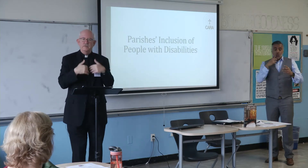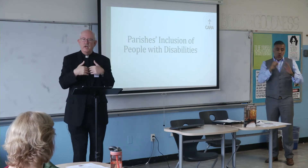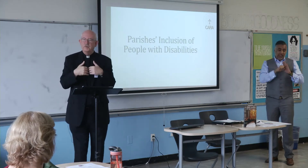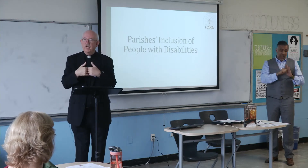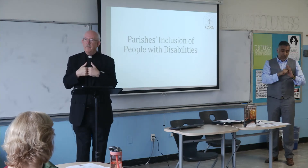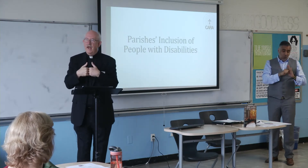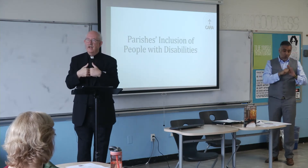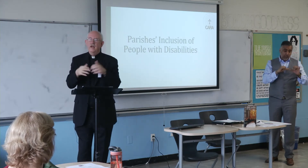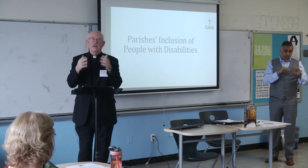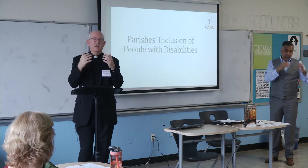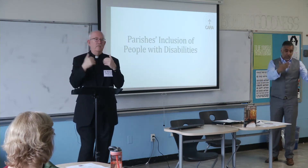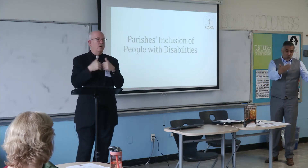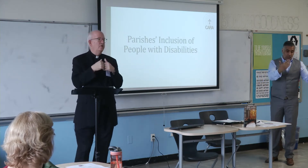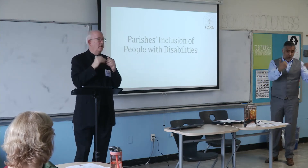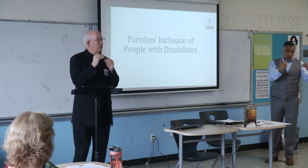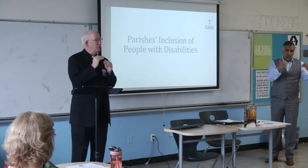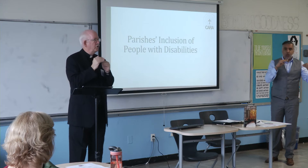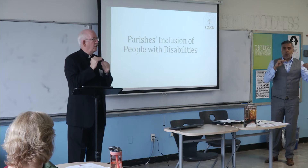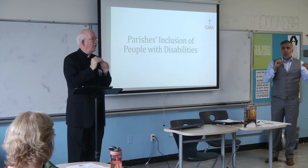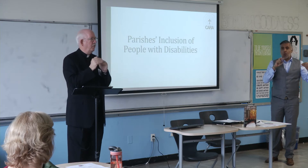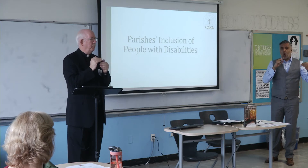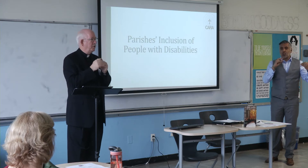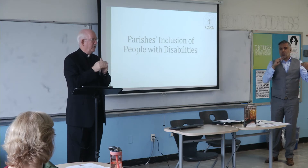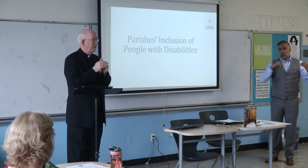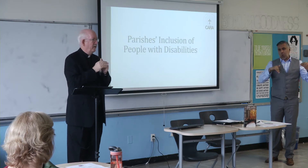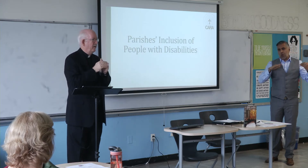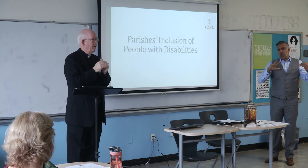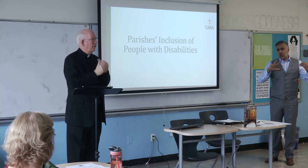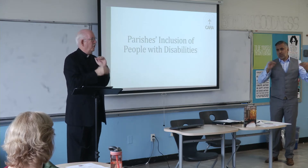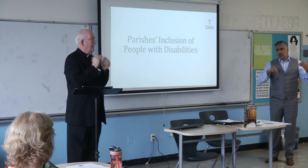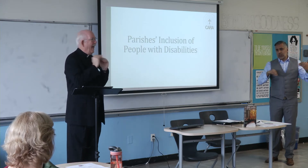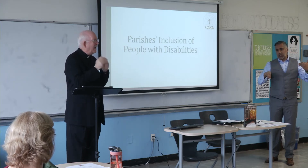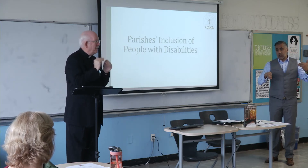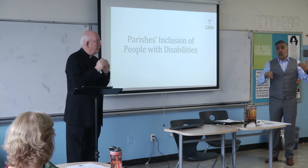response we got back the margin on this was just over 3%. So the academic